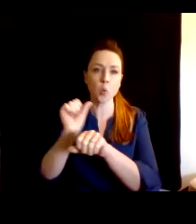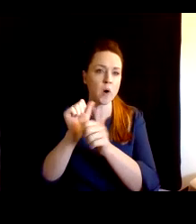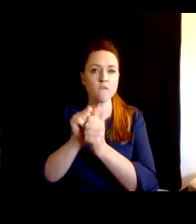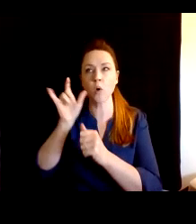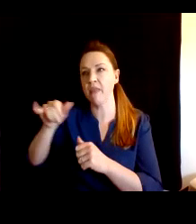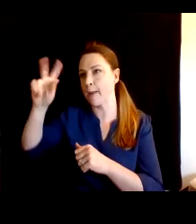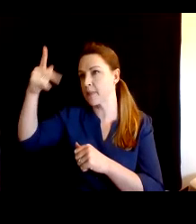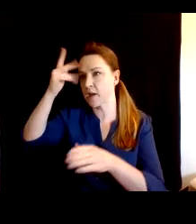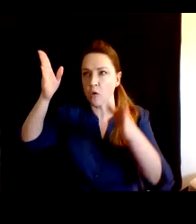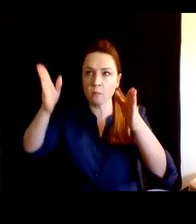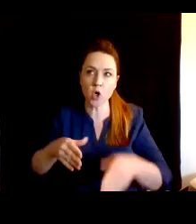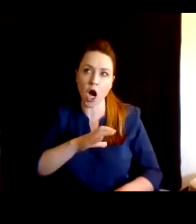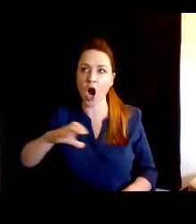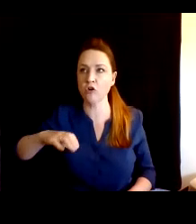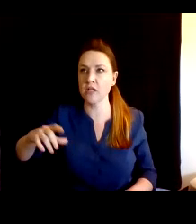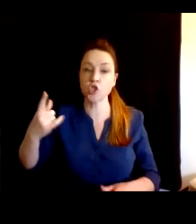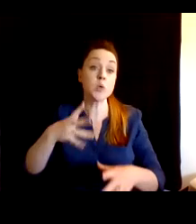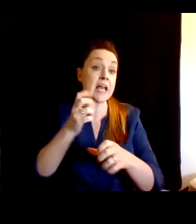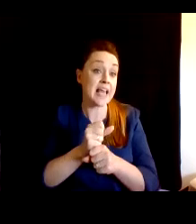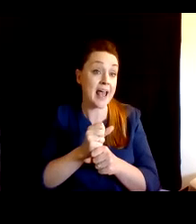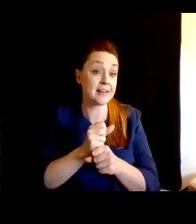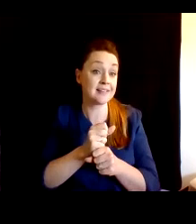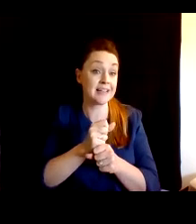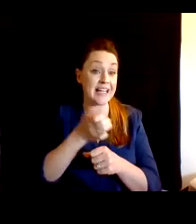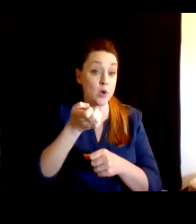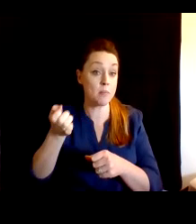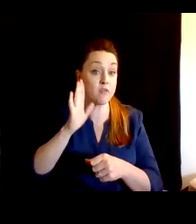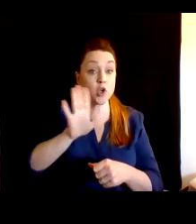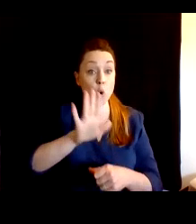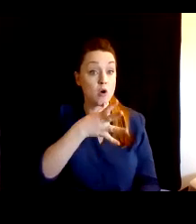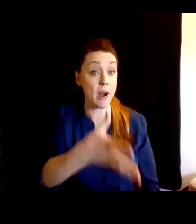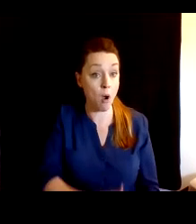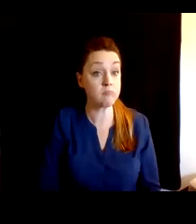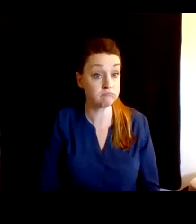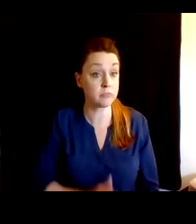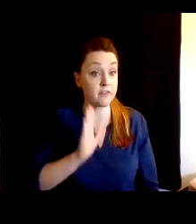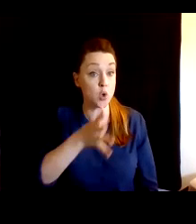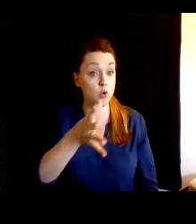where your grandmother is placed and you can get her some additional resources, or you can get them